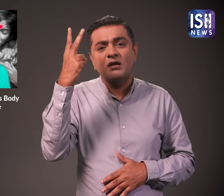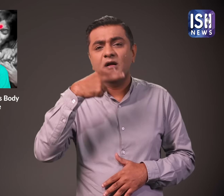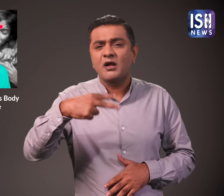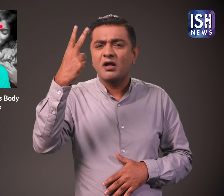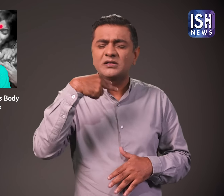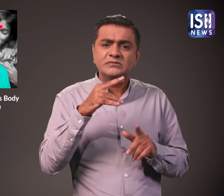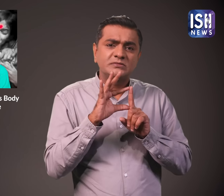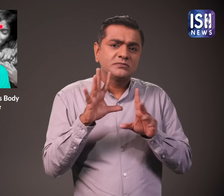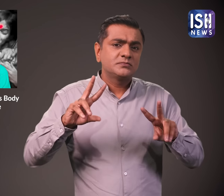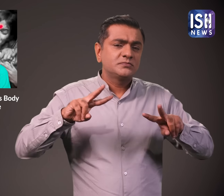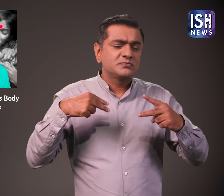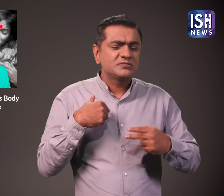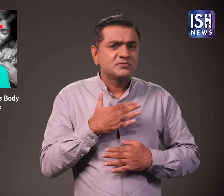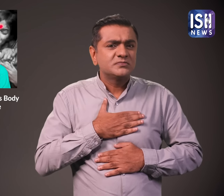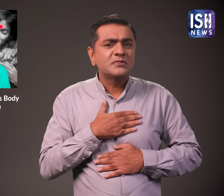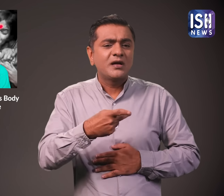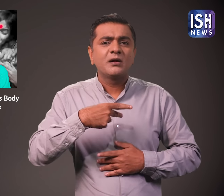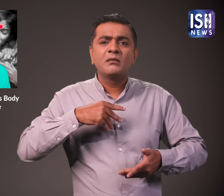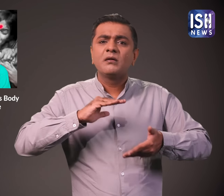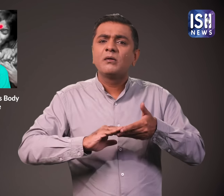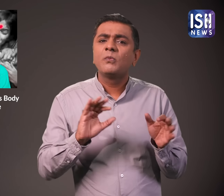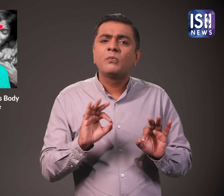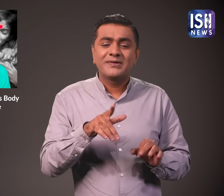She kept crying and wished that they had been married.